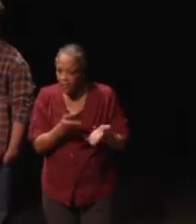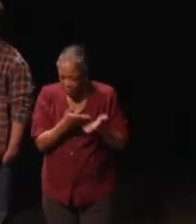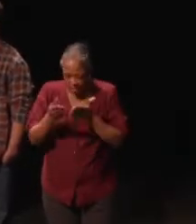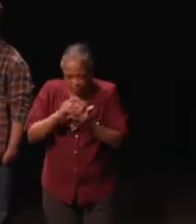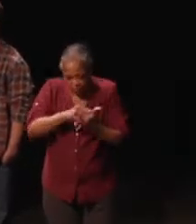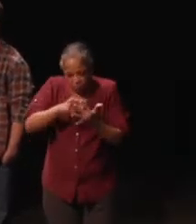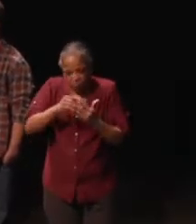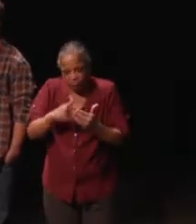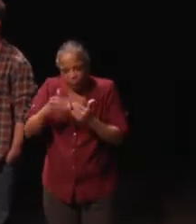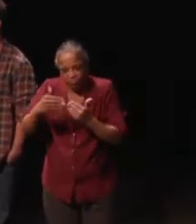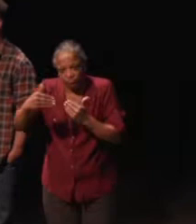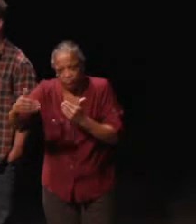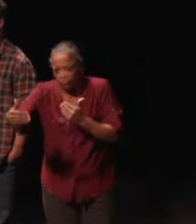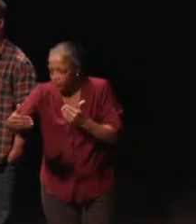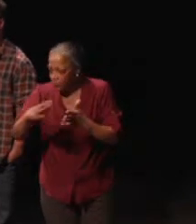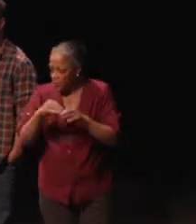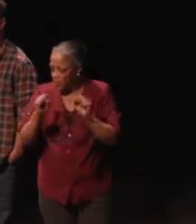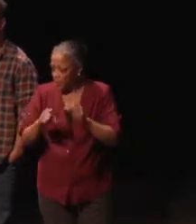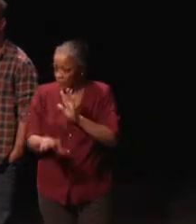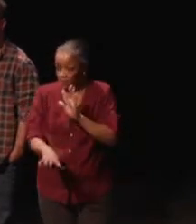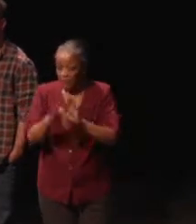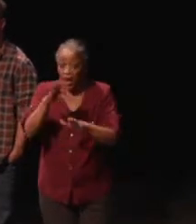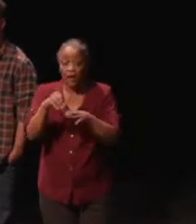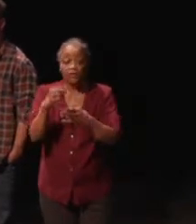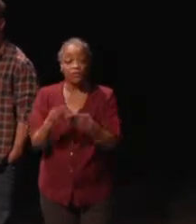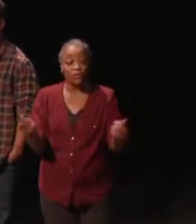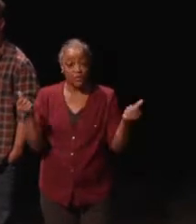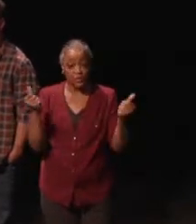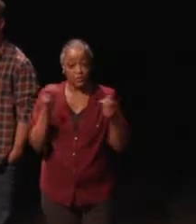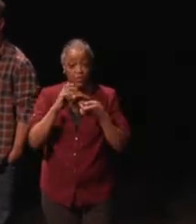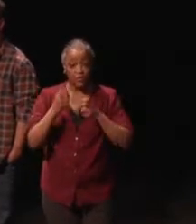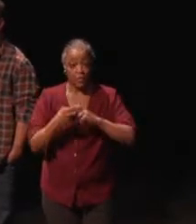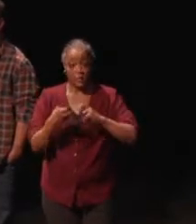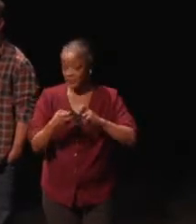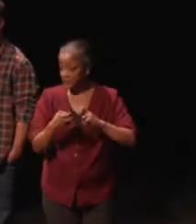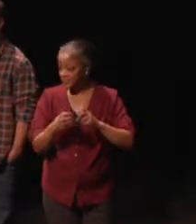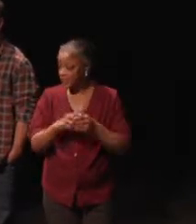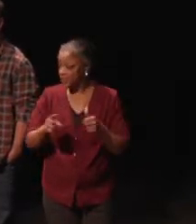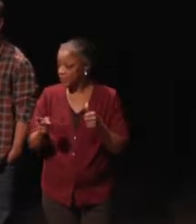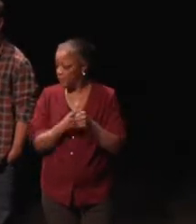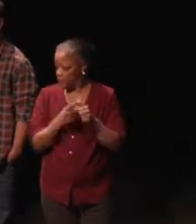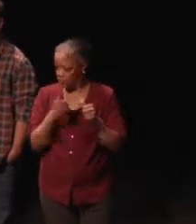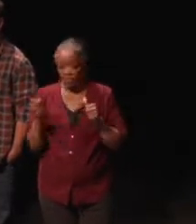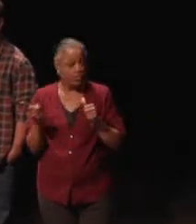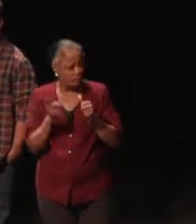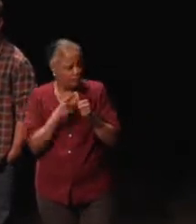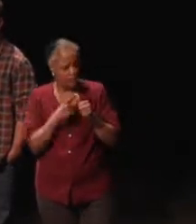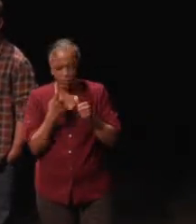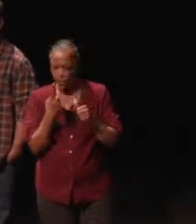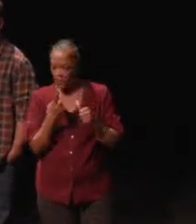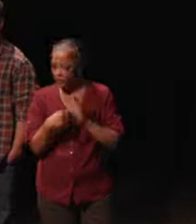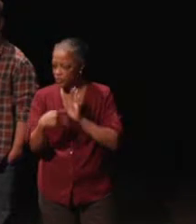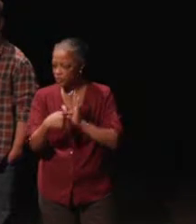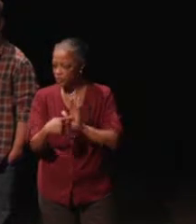we eventually were able to find a real solution for. This first iteration, for example, display a range,